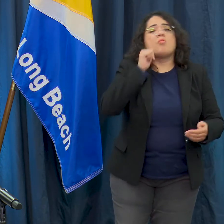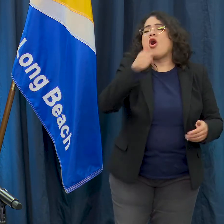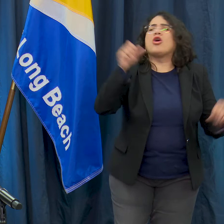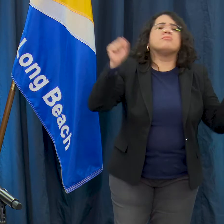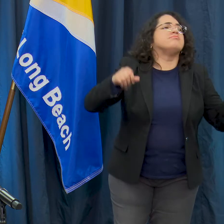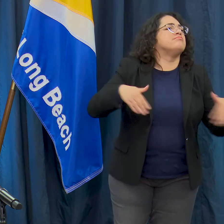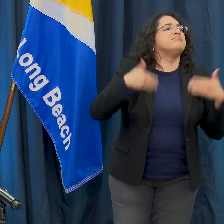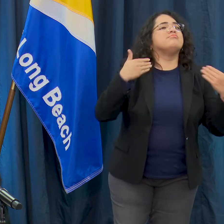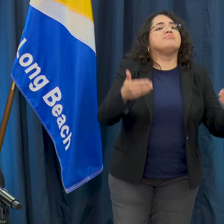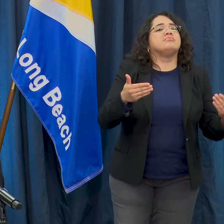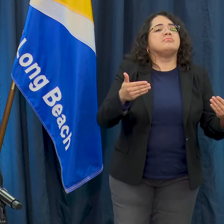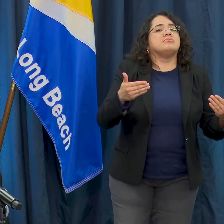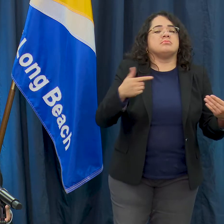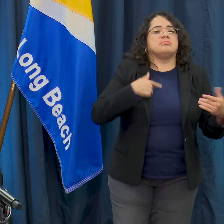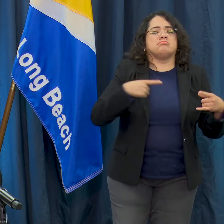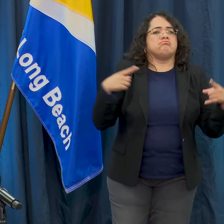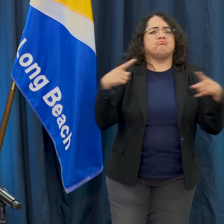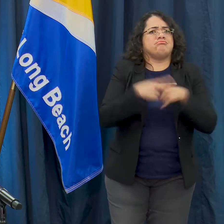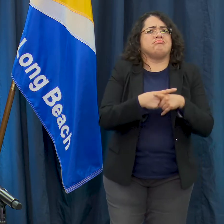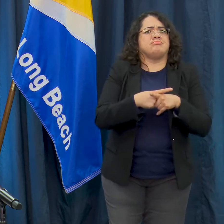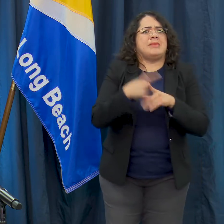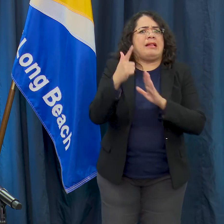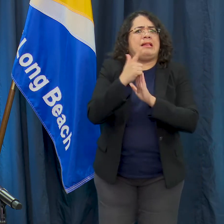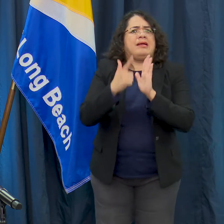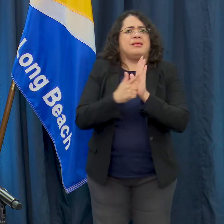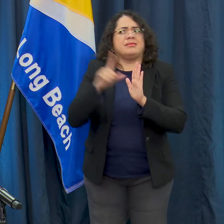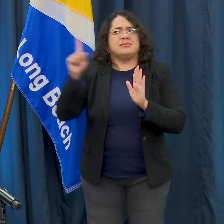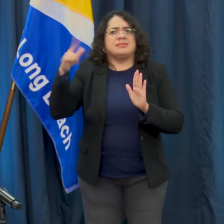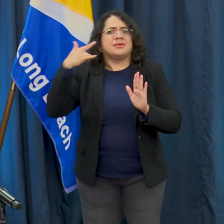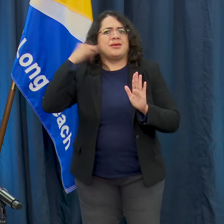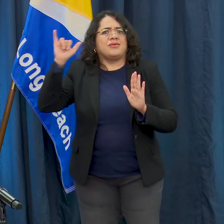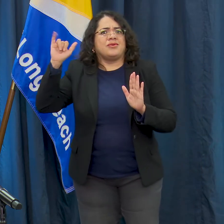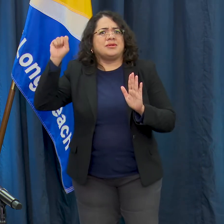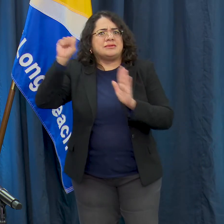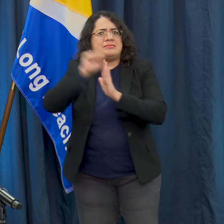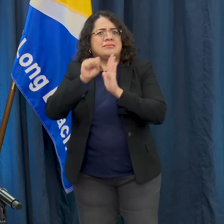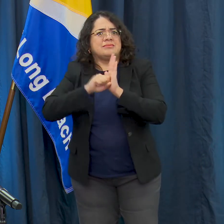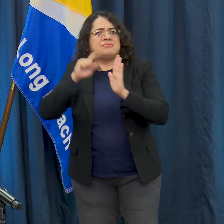we legally couldn't open any of them tomorrow so there is a Statewide Health